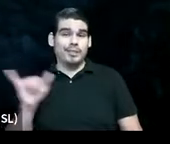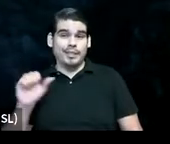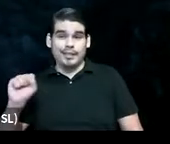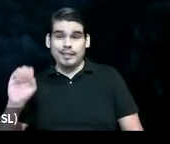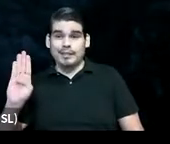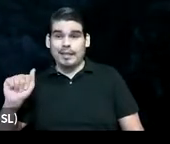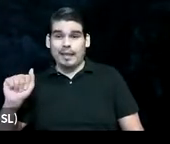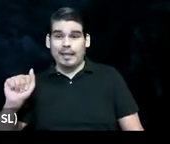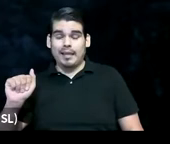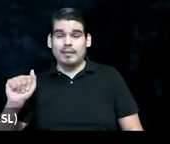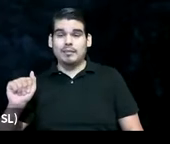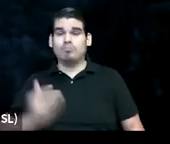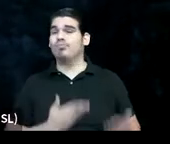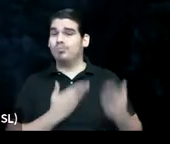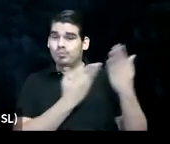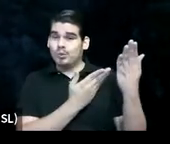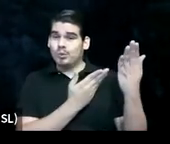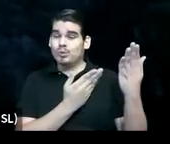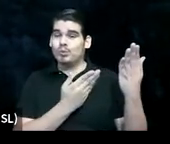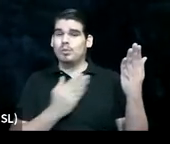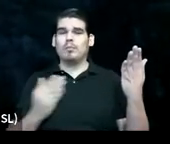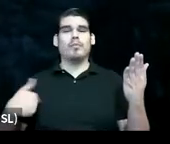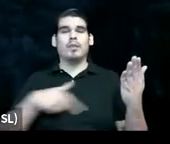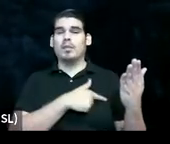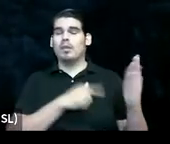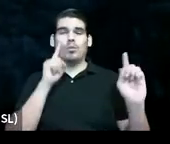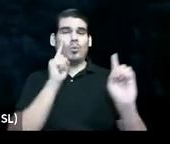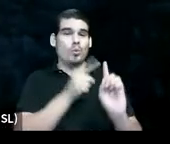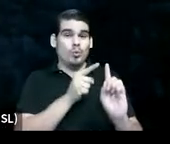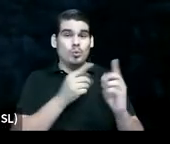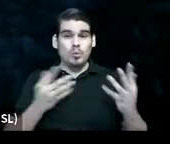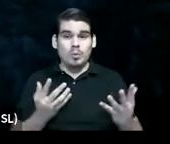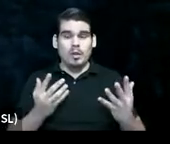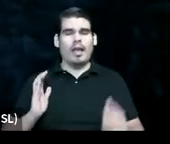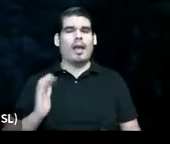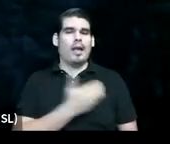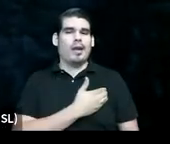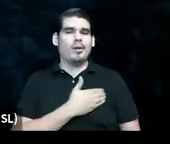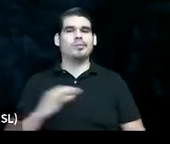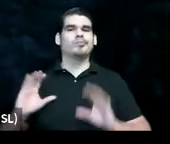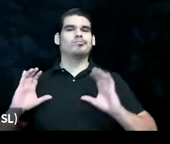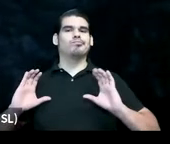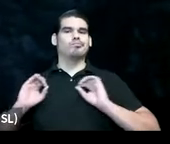A basic urging or addressing an issue and as what Vice President Squire did